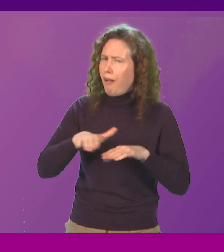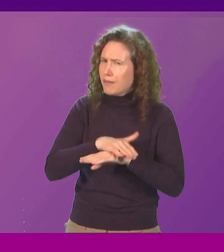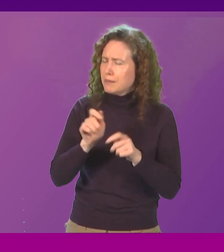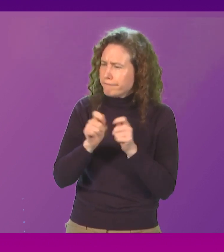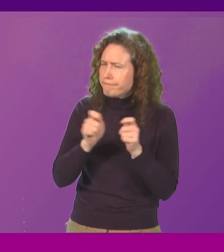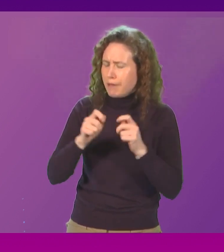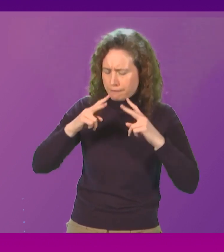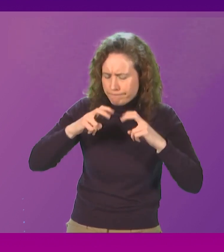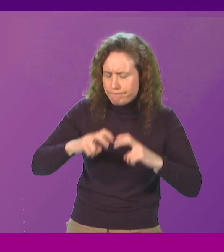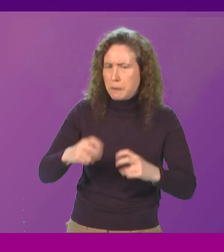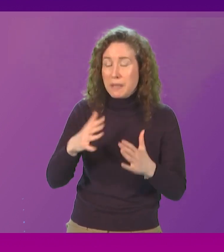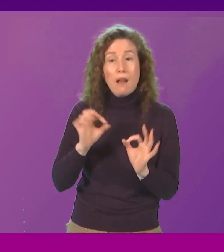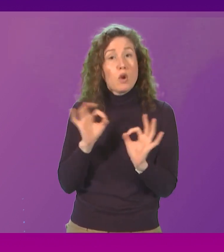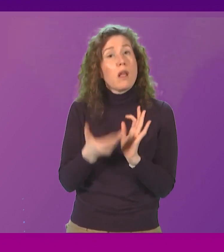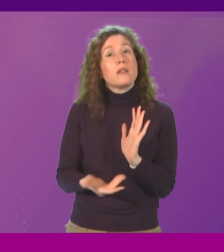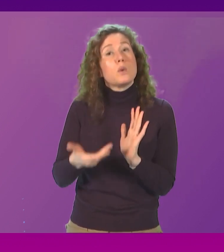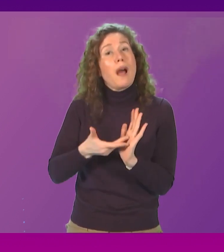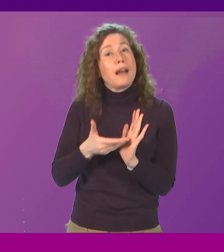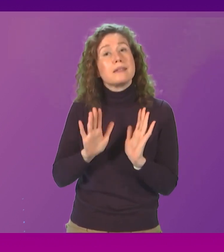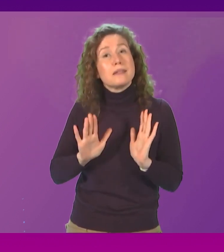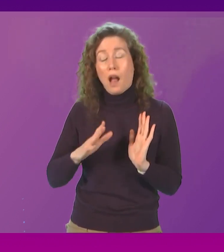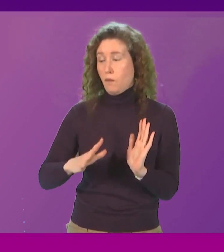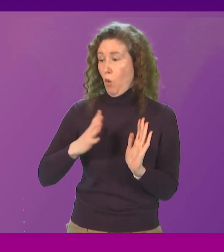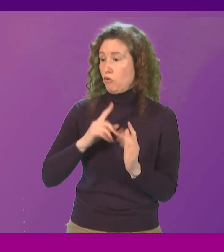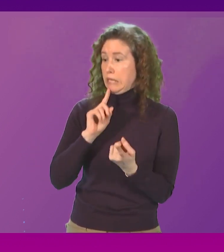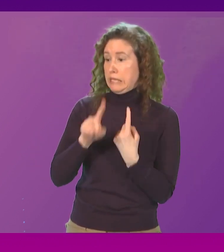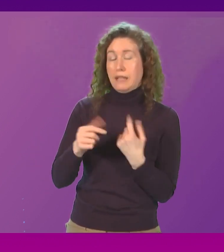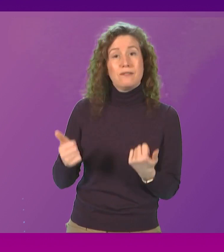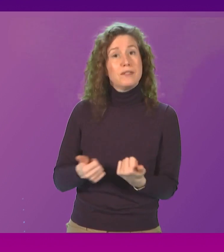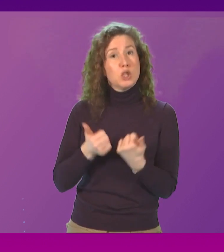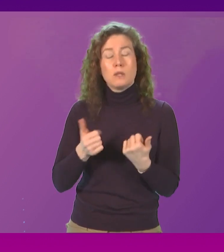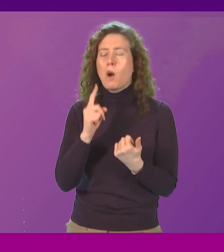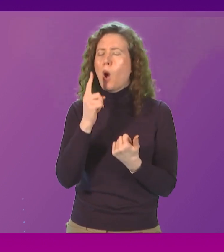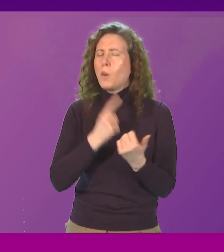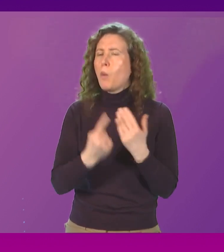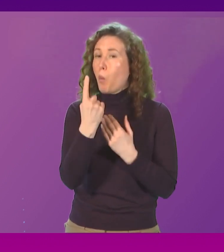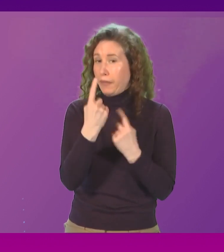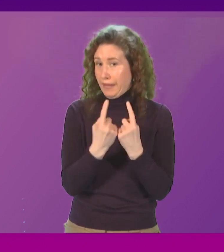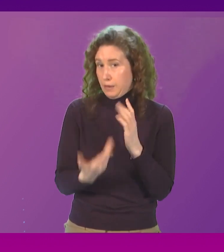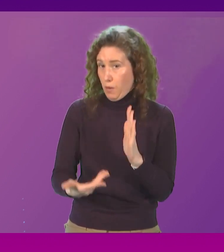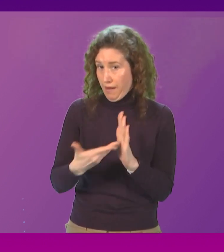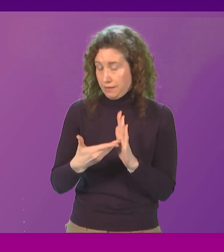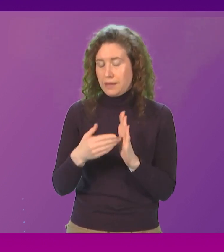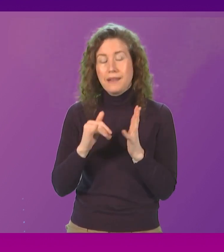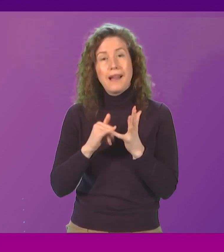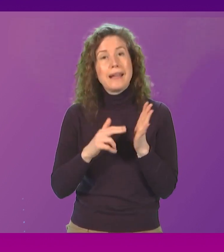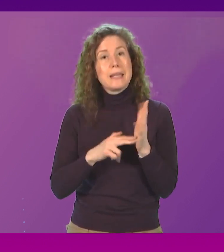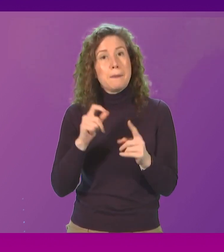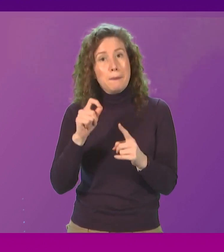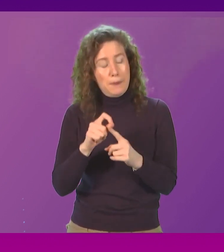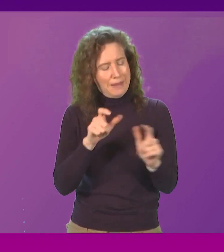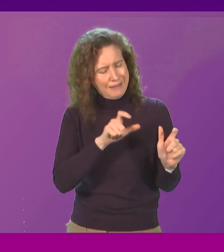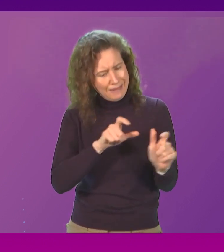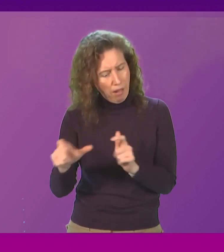I have nothing to add to what I have already said, except this: the SNP remains the only